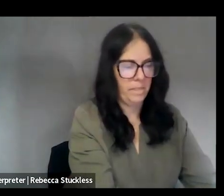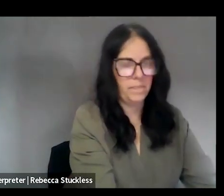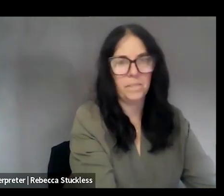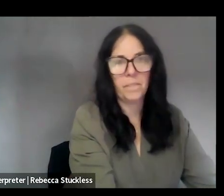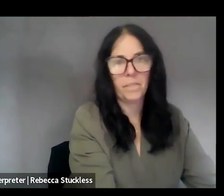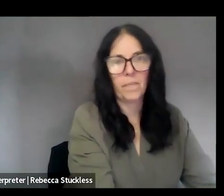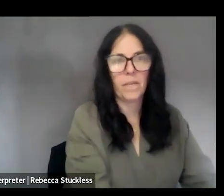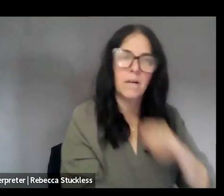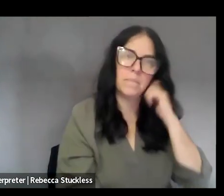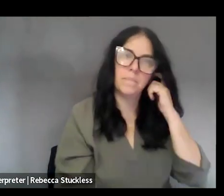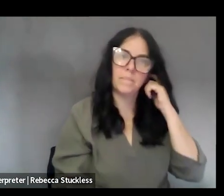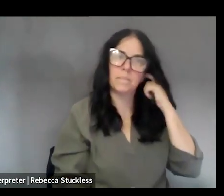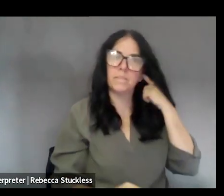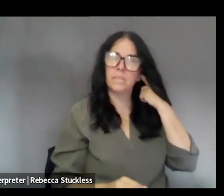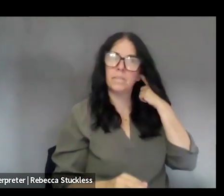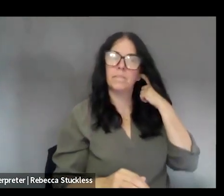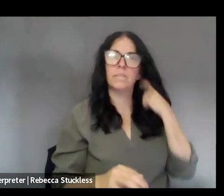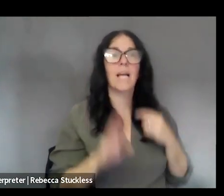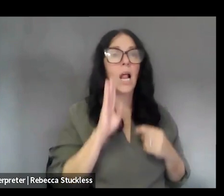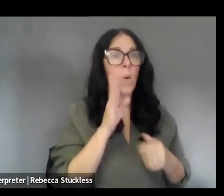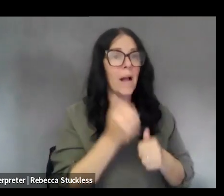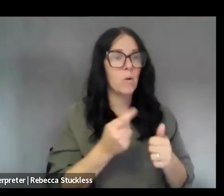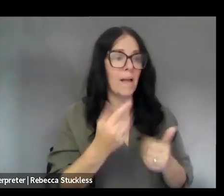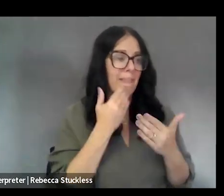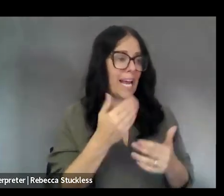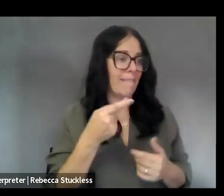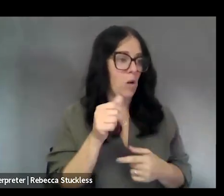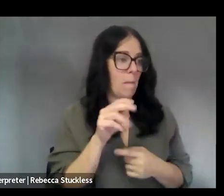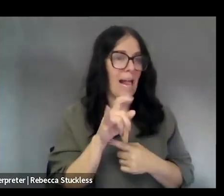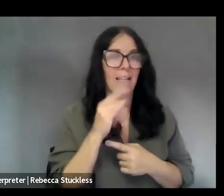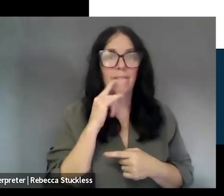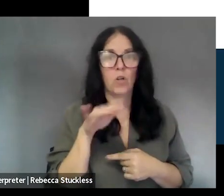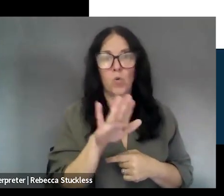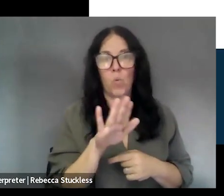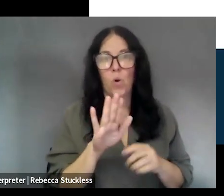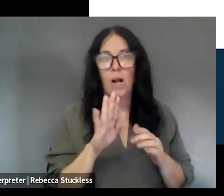everybody and thank you all to the panelists for those excellent presentations. I hope I